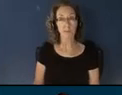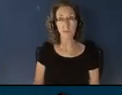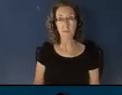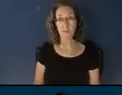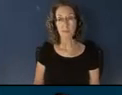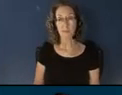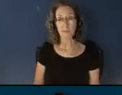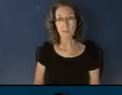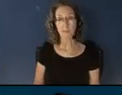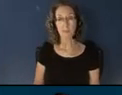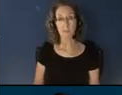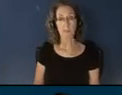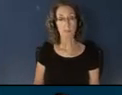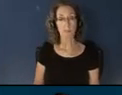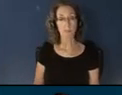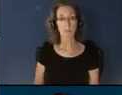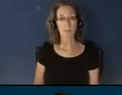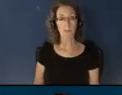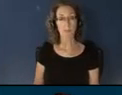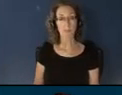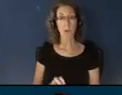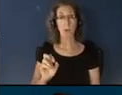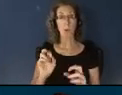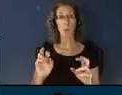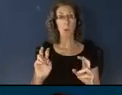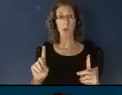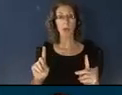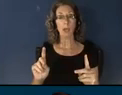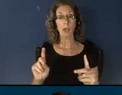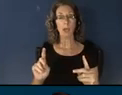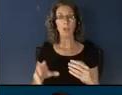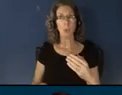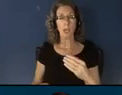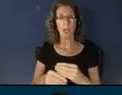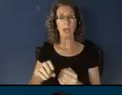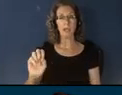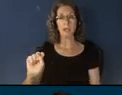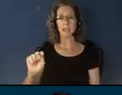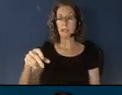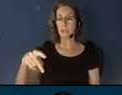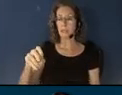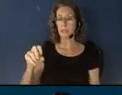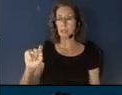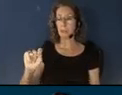Okay I'm going to try and spotlight my okay add spotlight got it okay. Can you see me now?